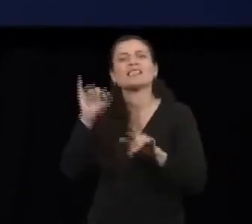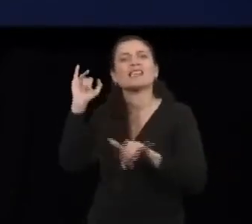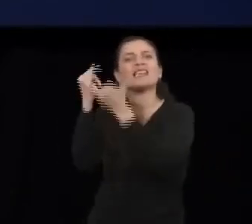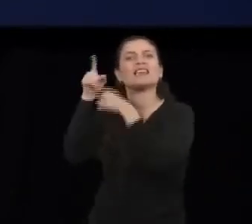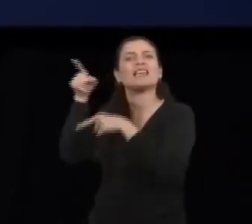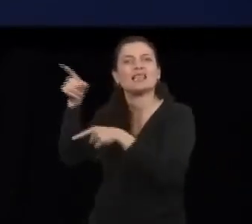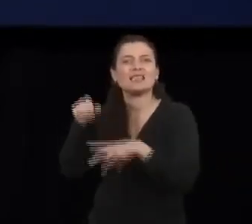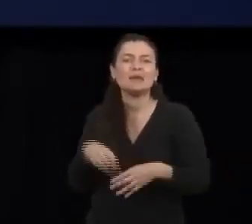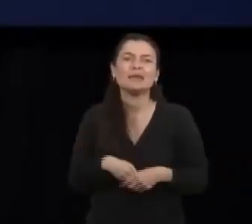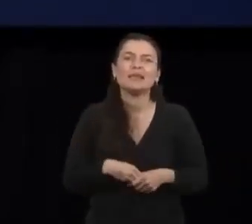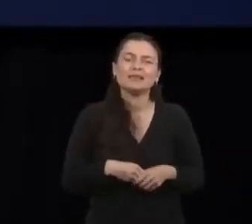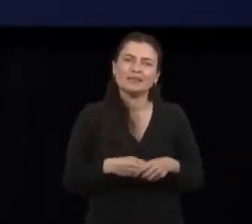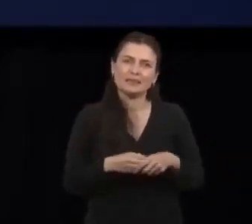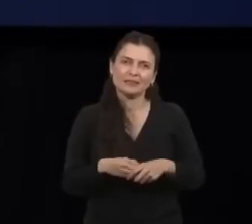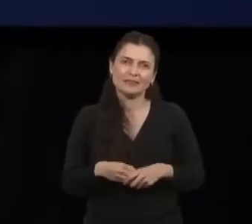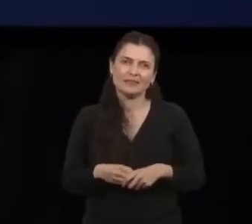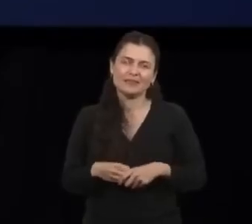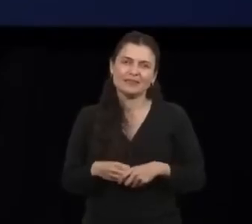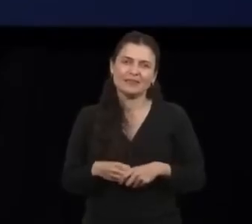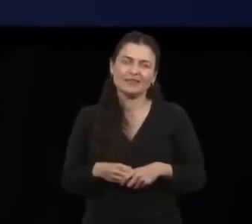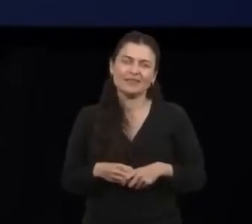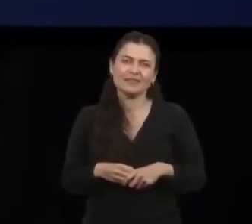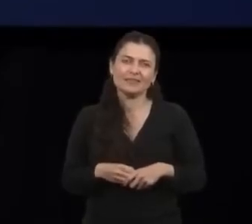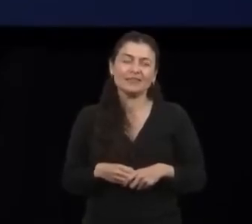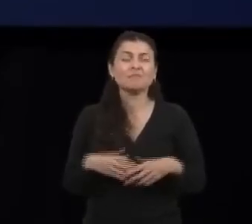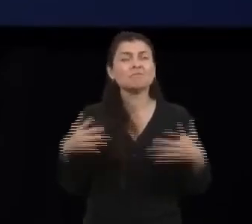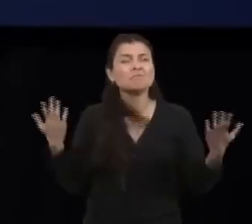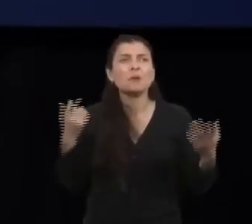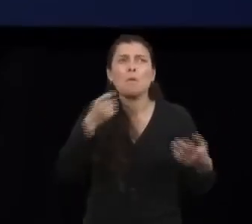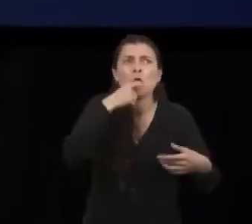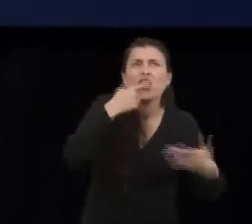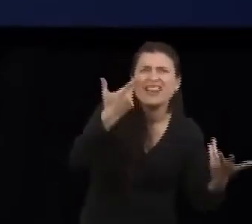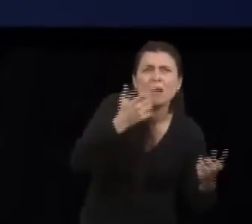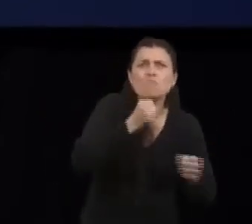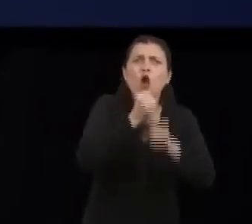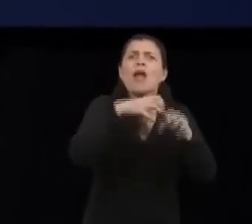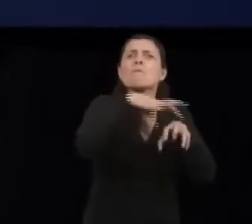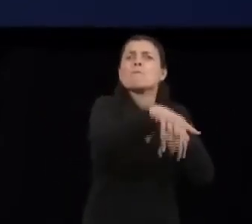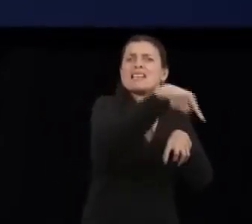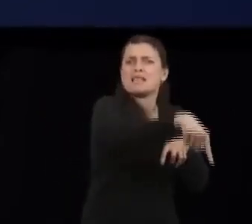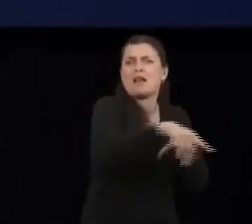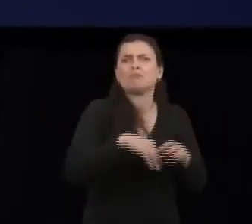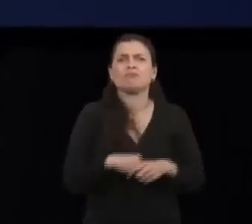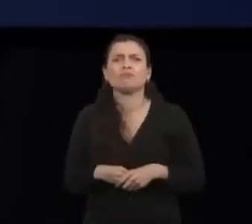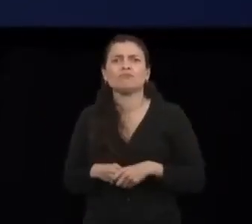Now let's suppose the case of a company. A company can sell